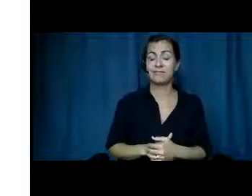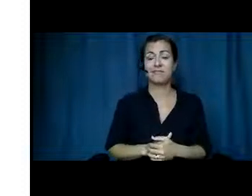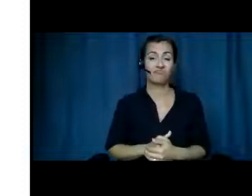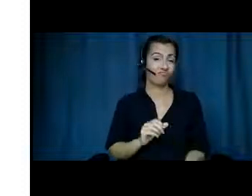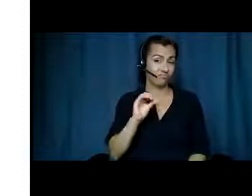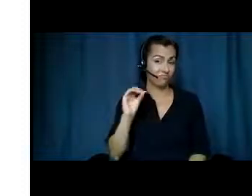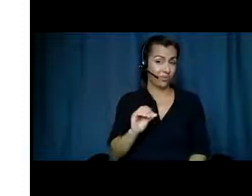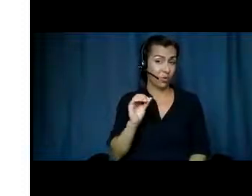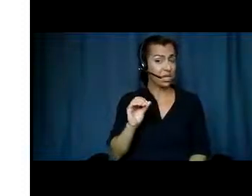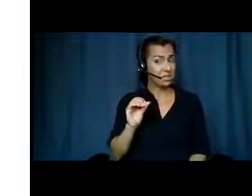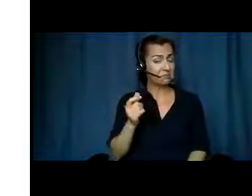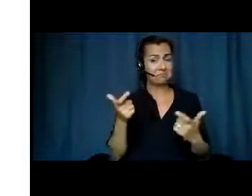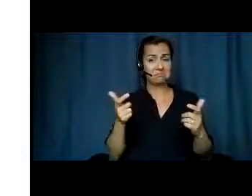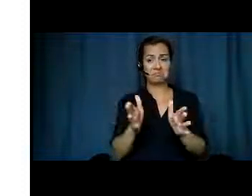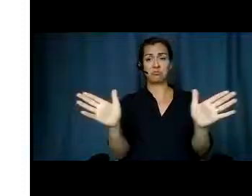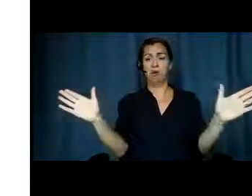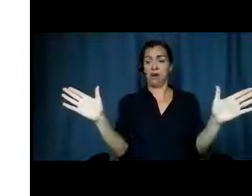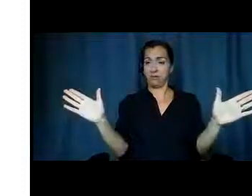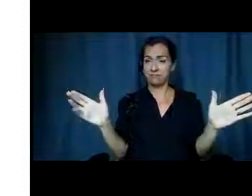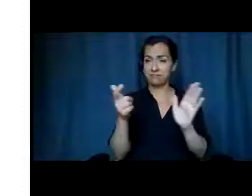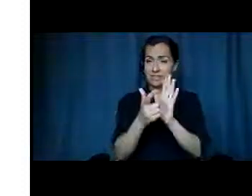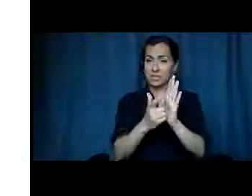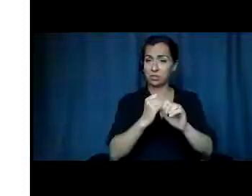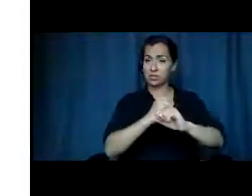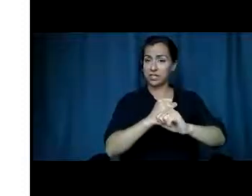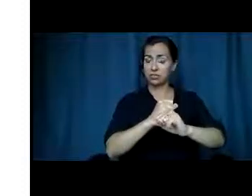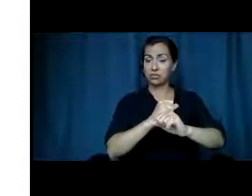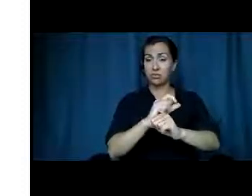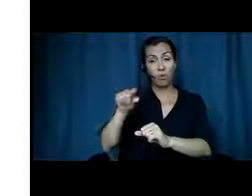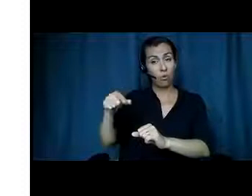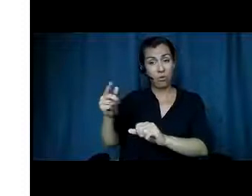One of the big challenges has been